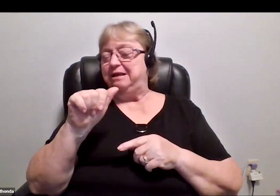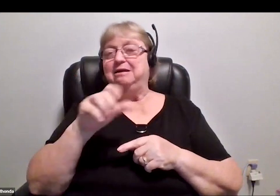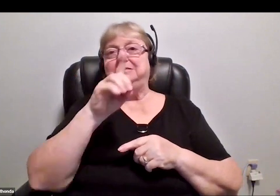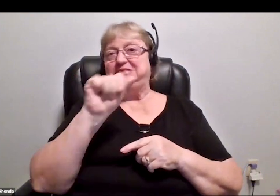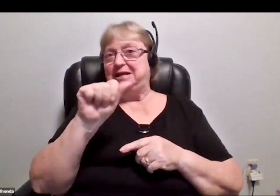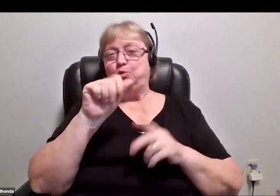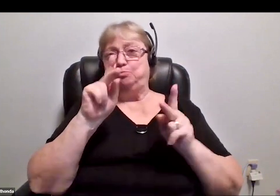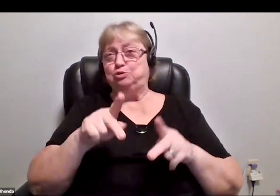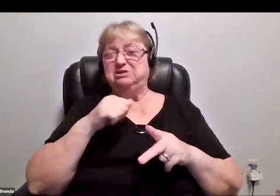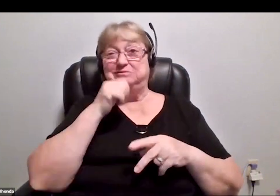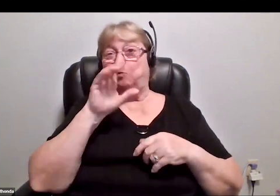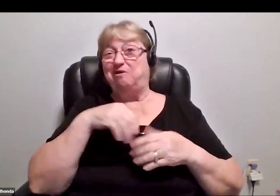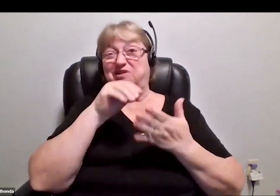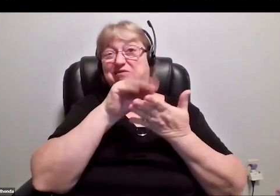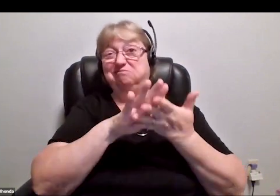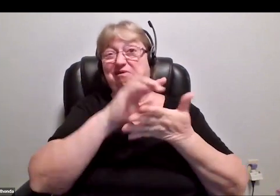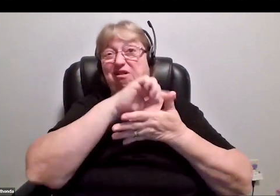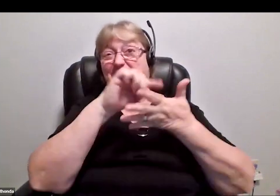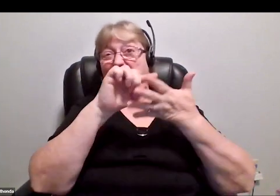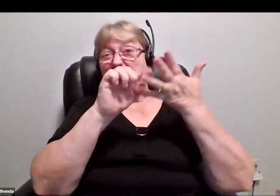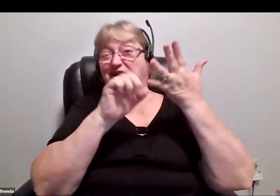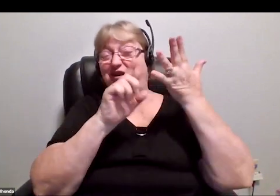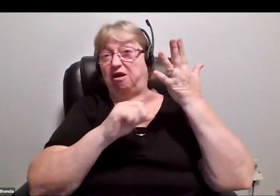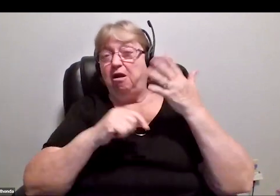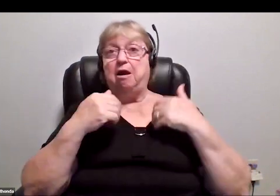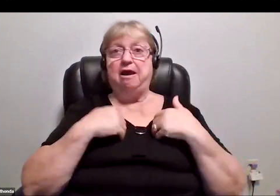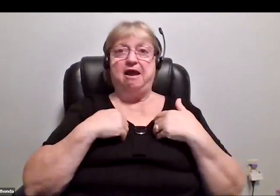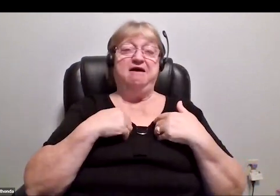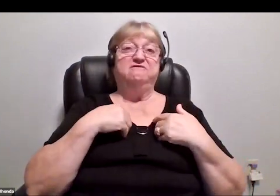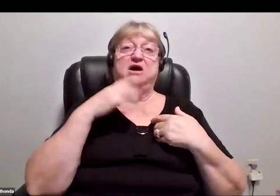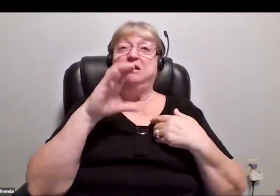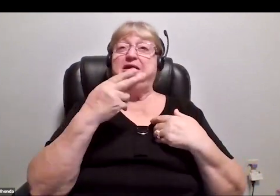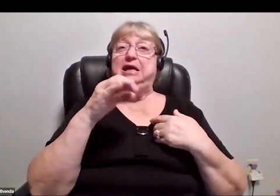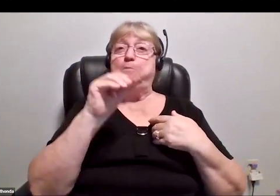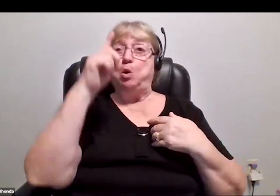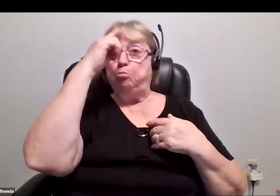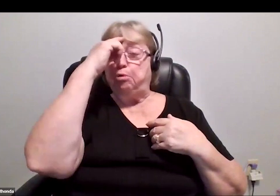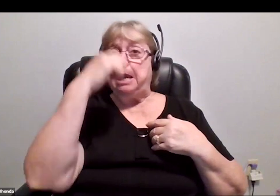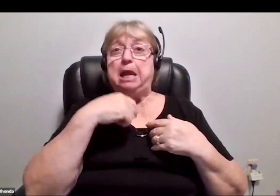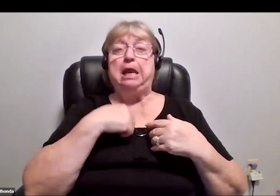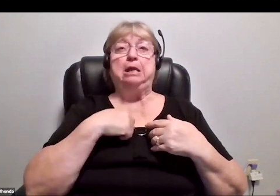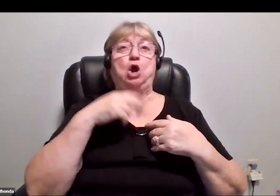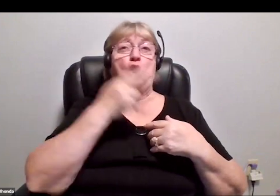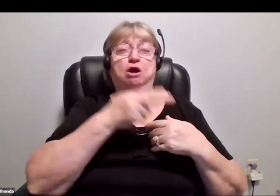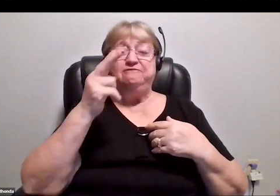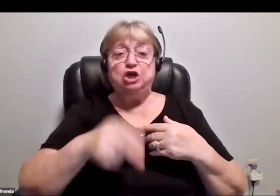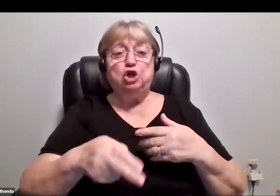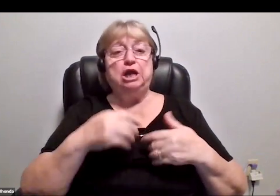to list out everything. I have chemobrain. I'm hard of hearing. I'm a rotationplasty amputee. You'll see in the picture to the side of here is a picture of me